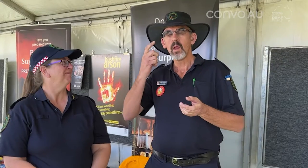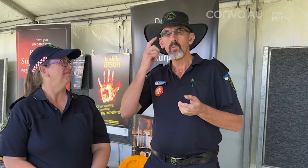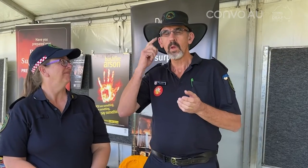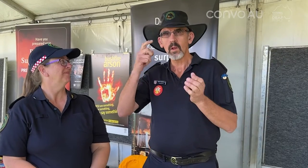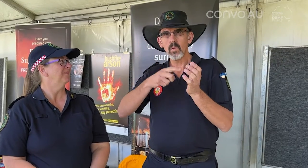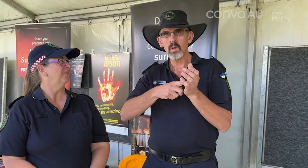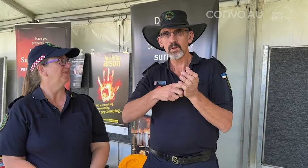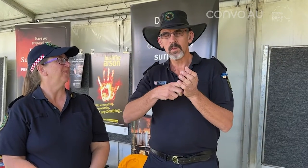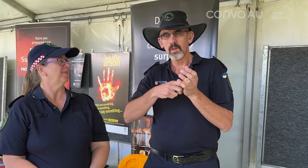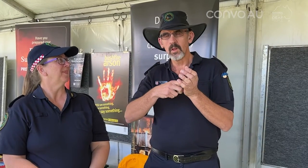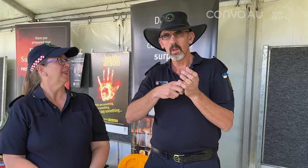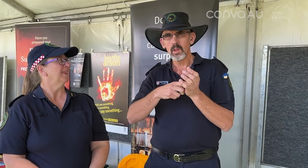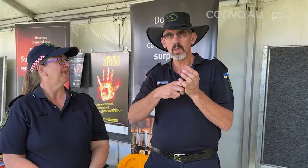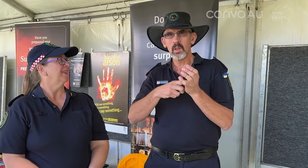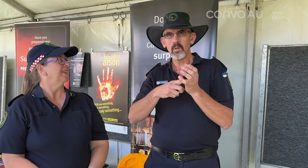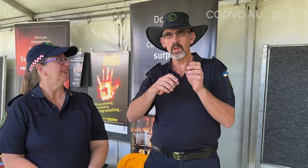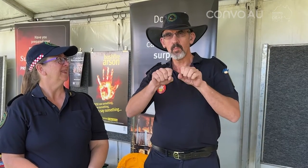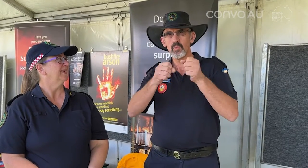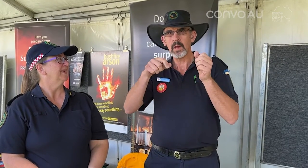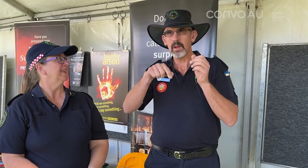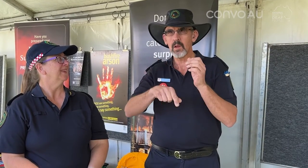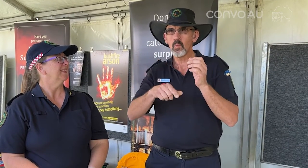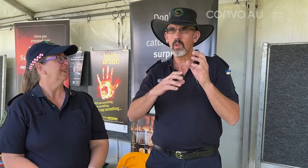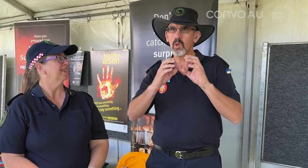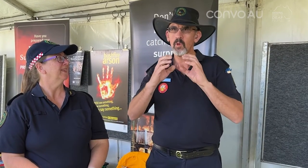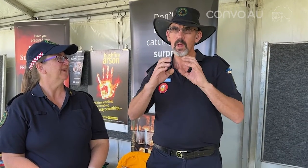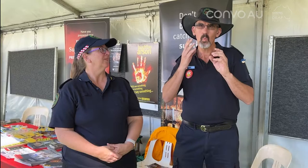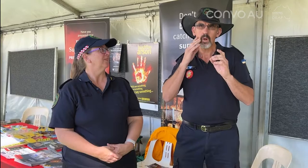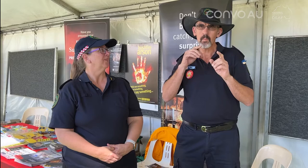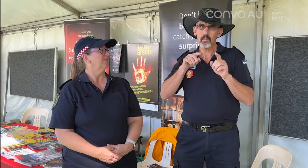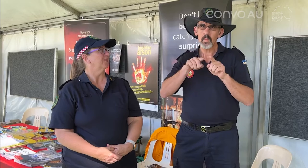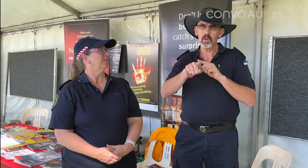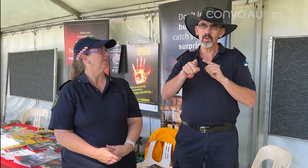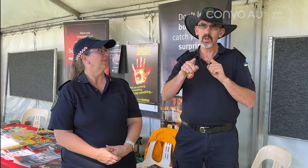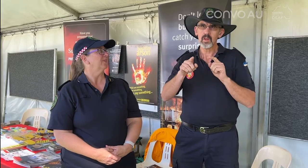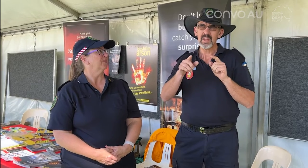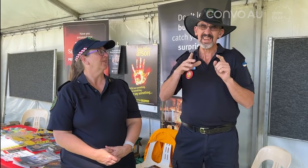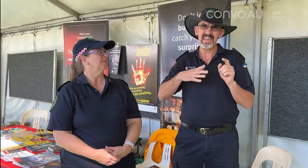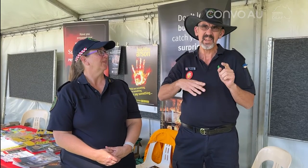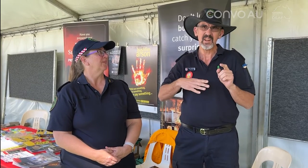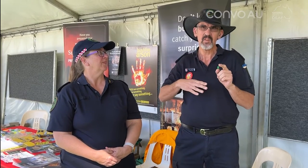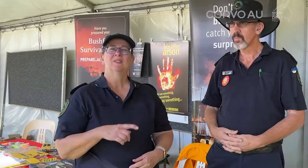We recognise there can be communication breakdowns when people really need communication.